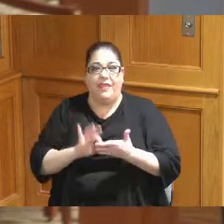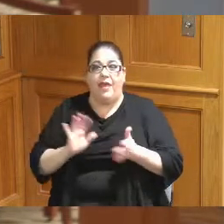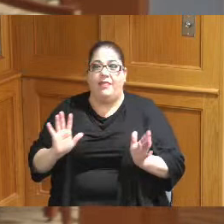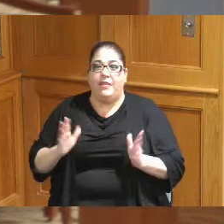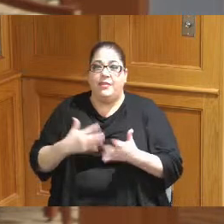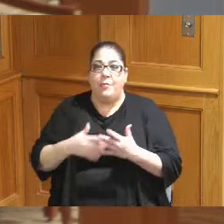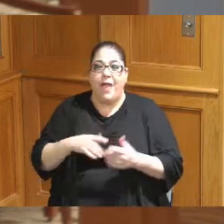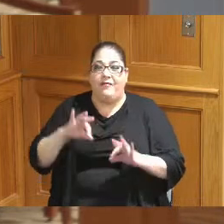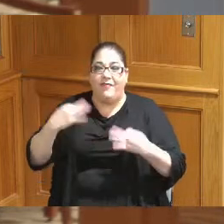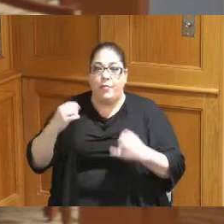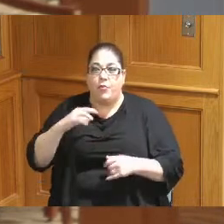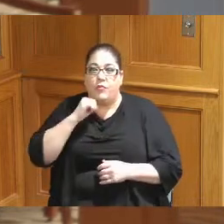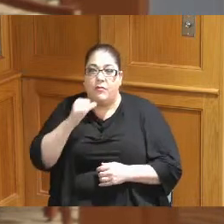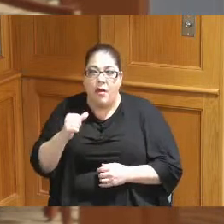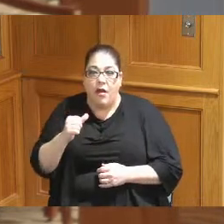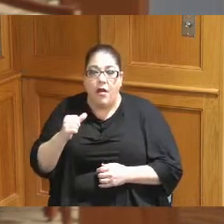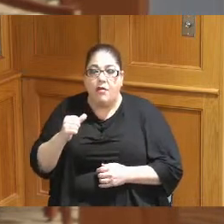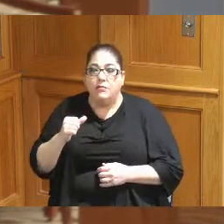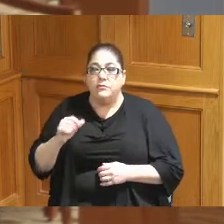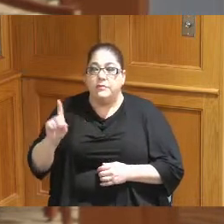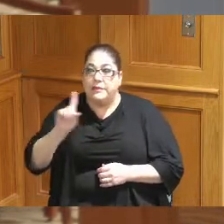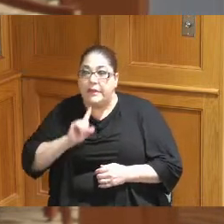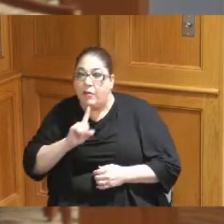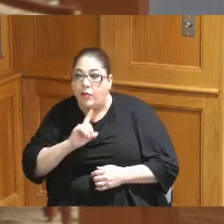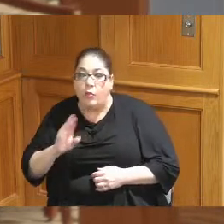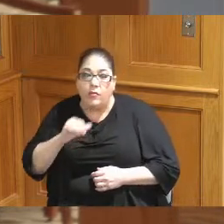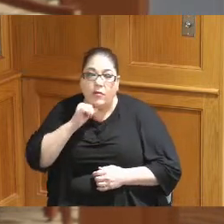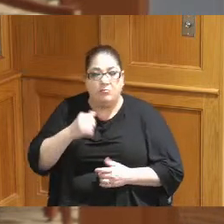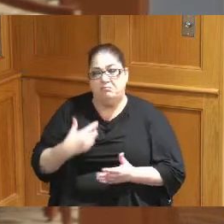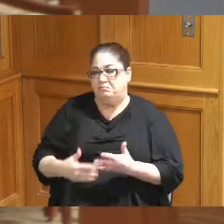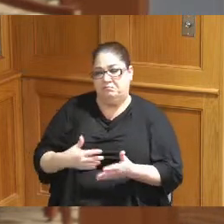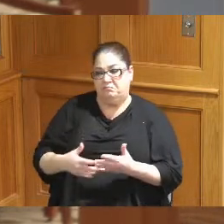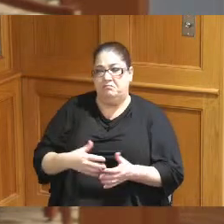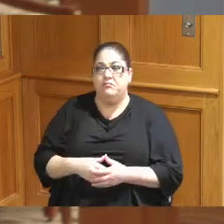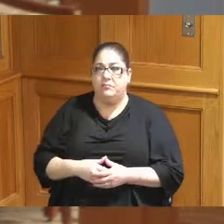family versus a single individual that sort of thing I can give you a count of you know